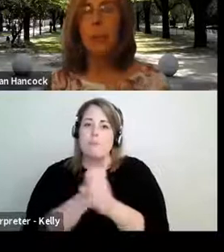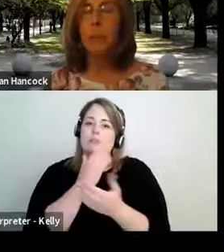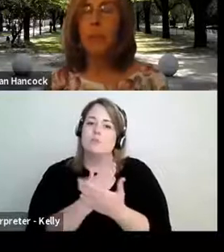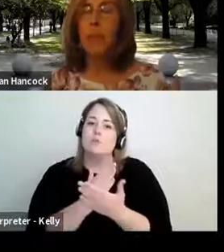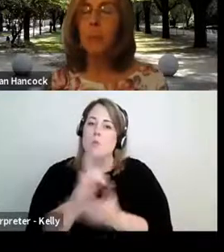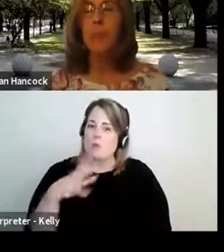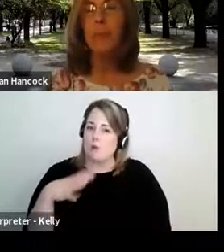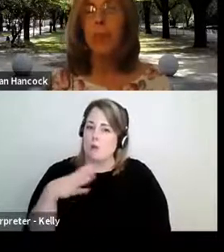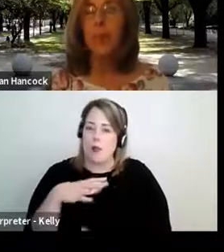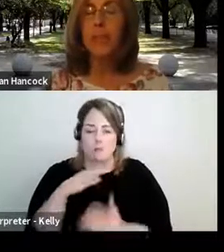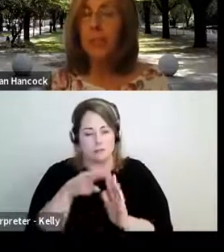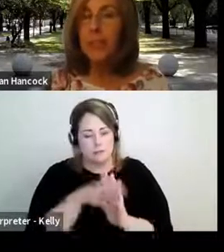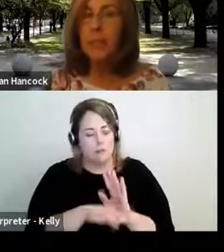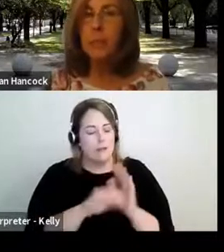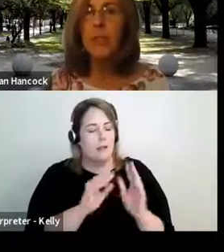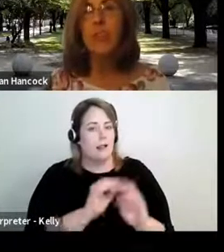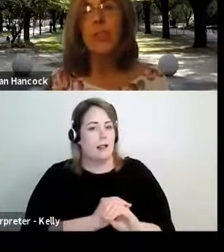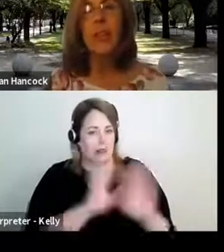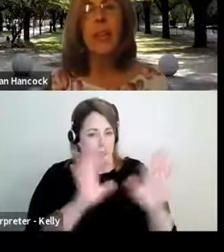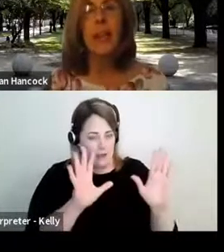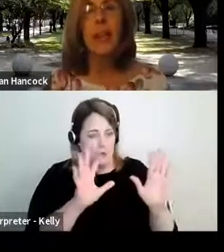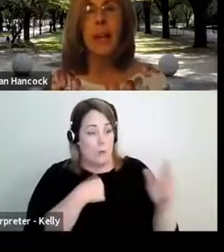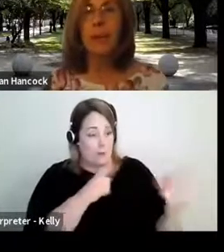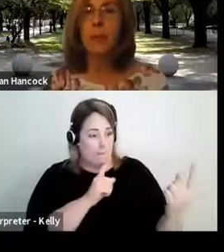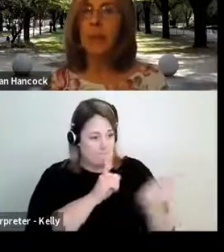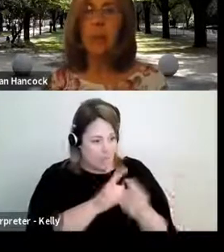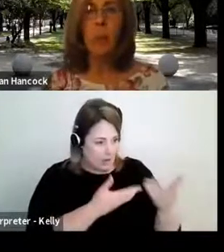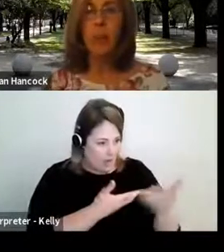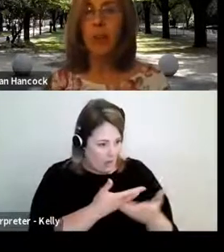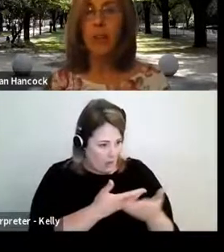We meet with them before introducing them to the student, to make it clear what kind of